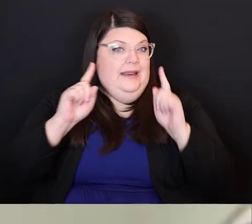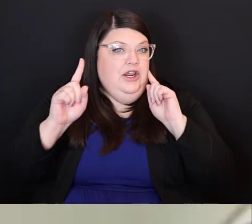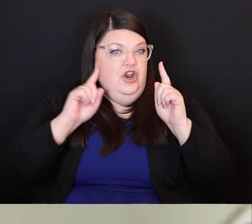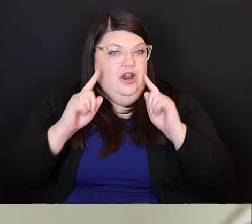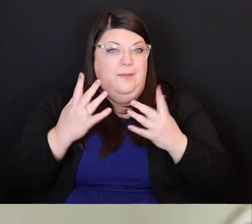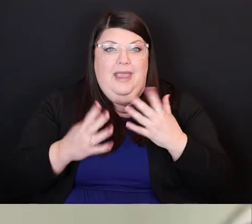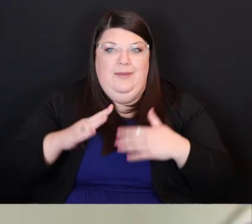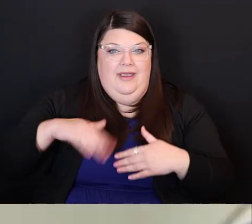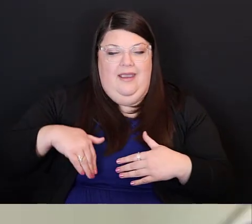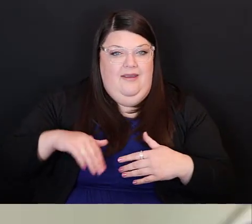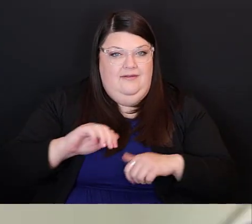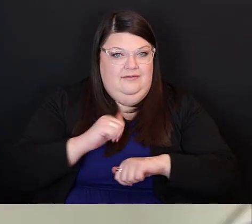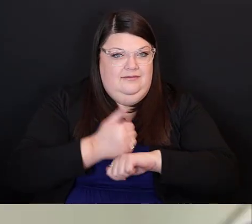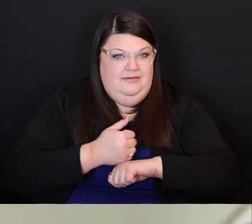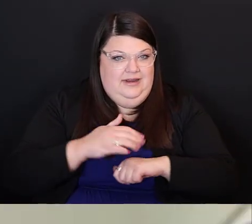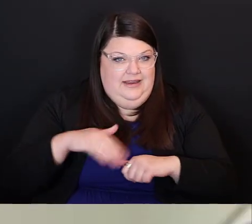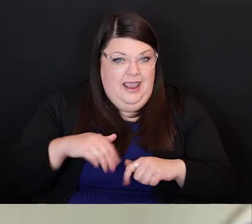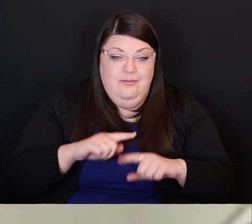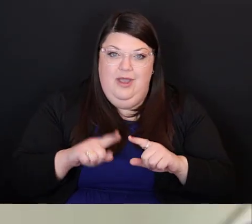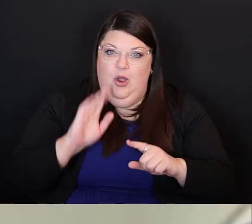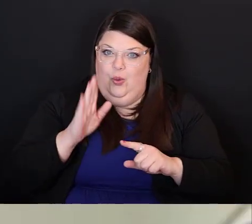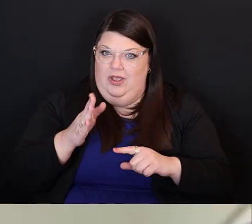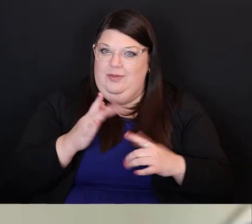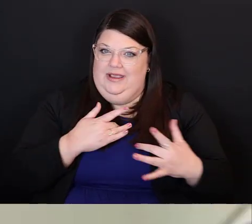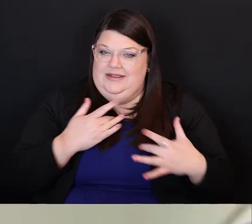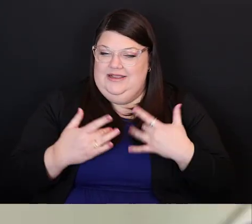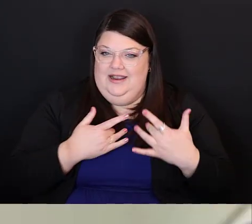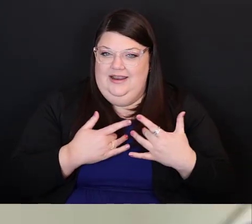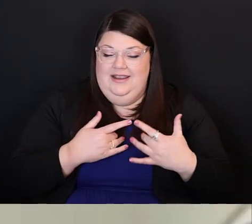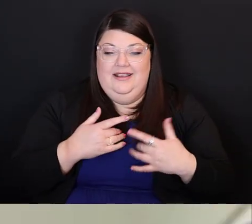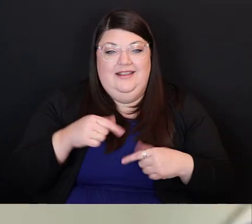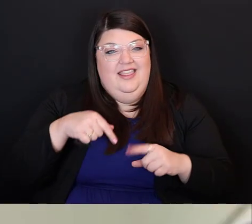here yet, but will be really exciting. In the smart home space.